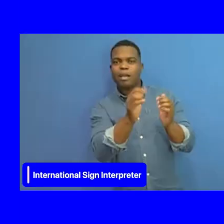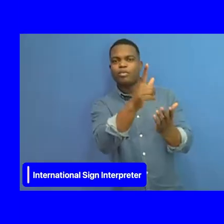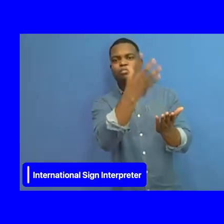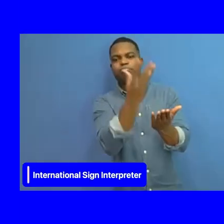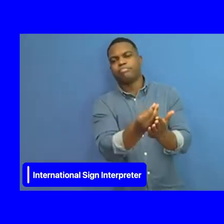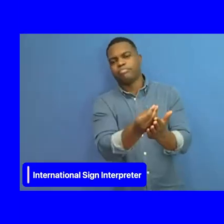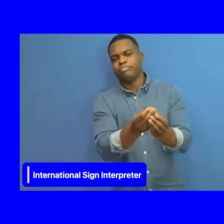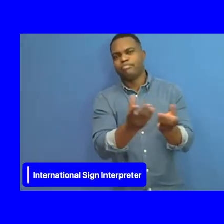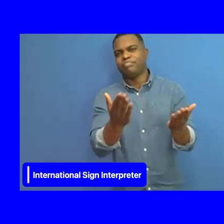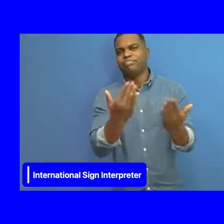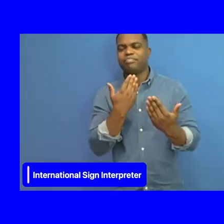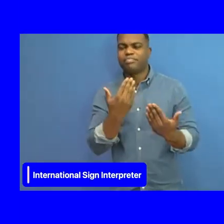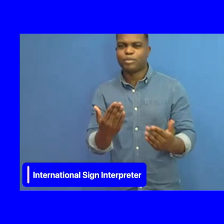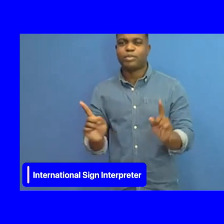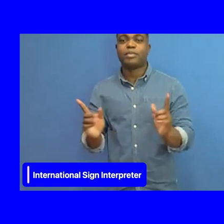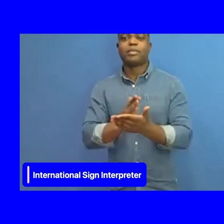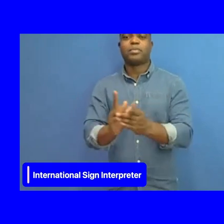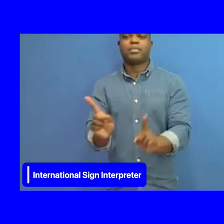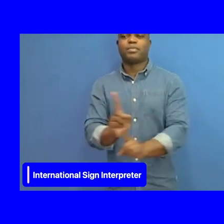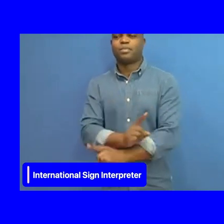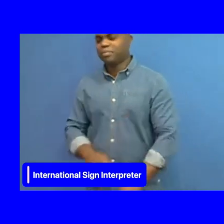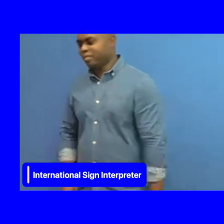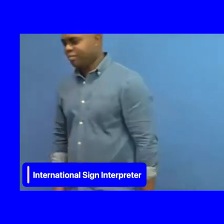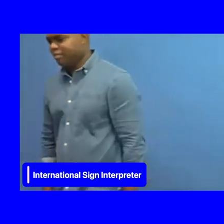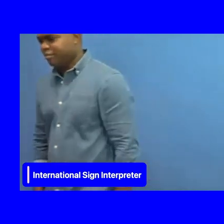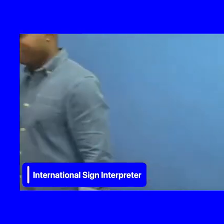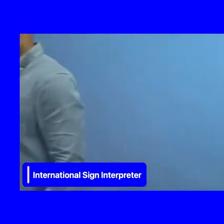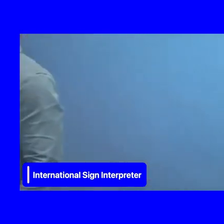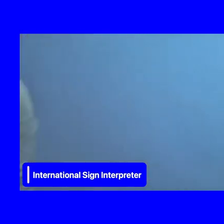very comprehensive journey through the toolkit,